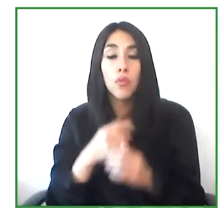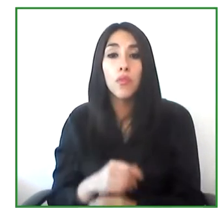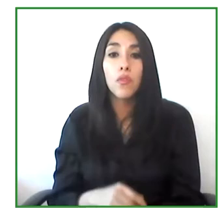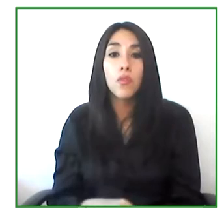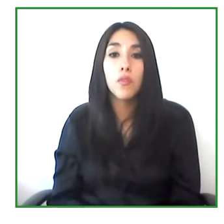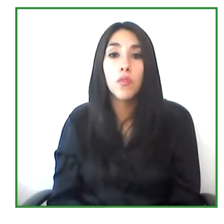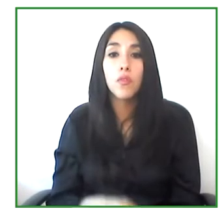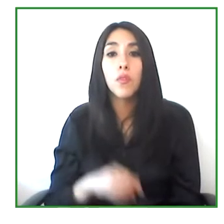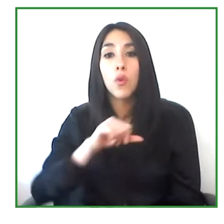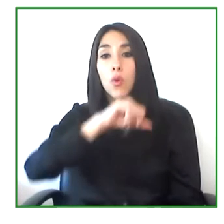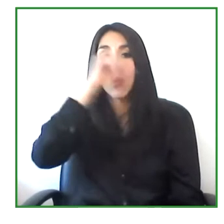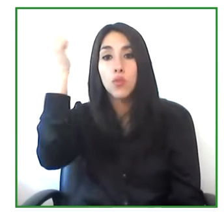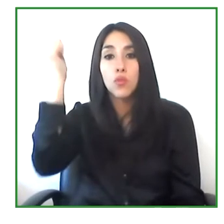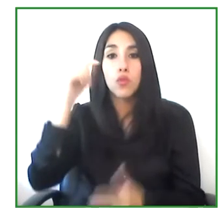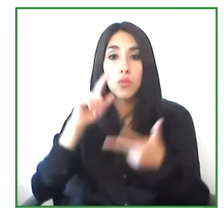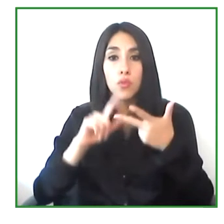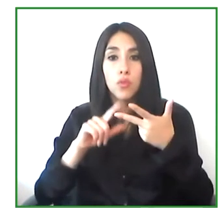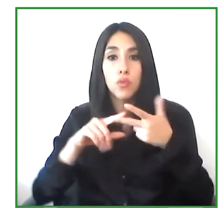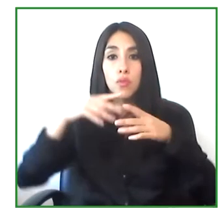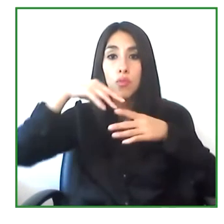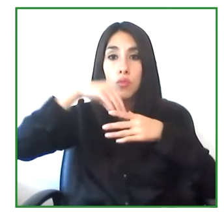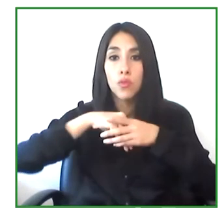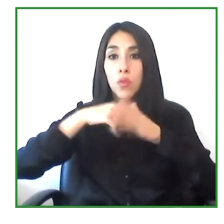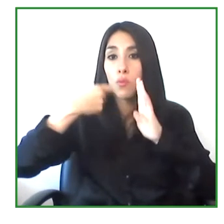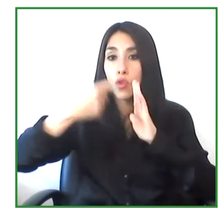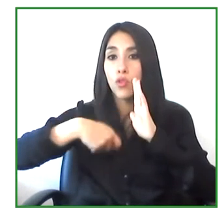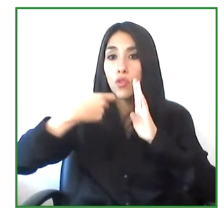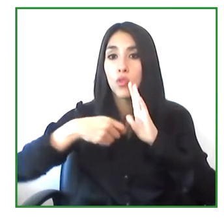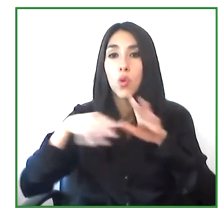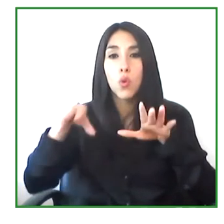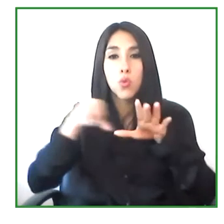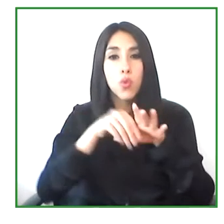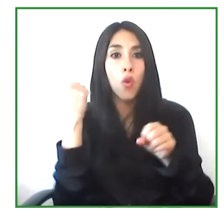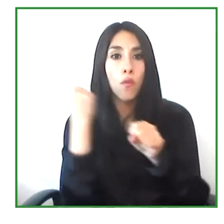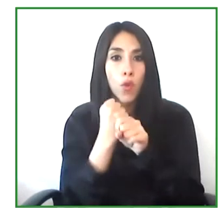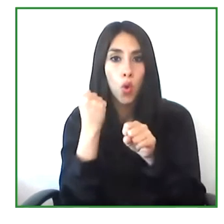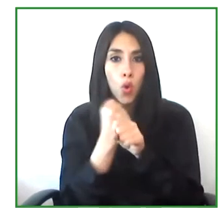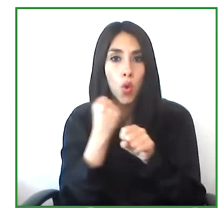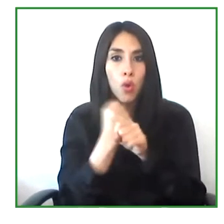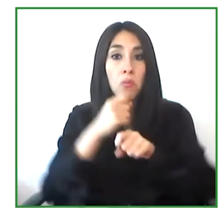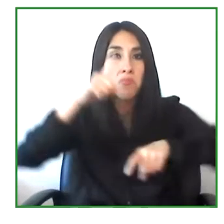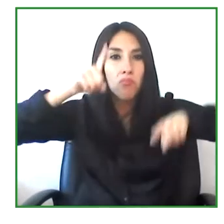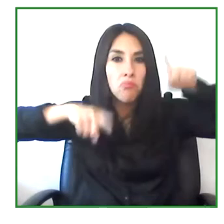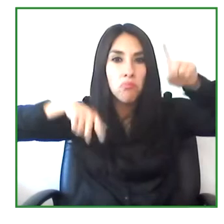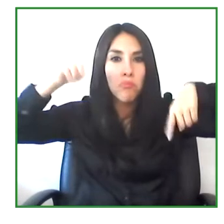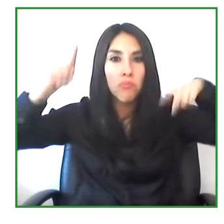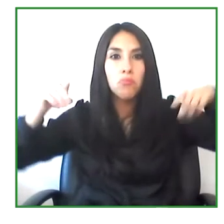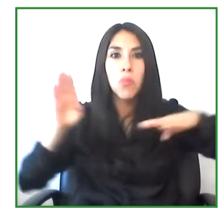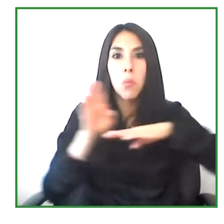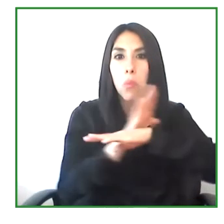And we think the program of labor inclusion, we have some companies that ask us for help